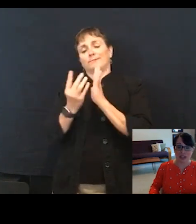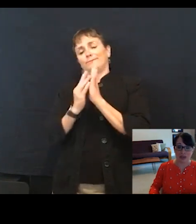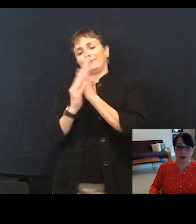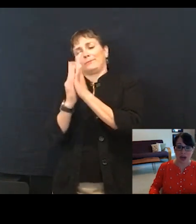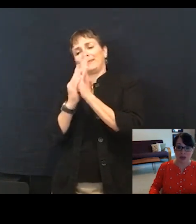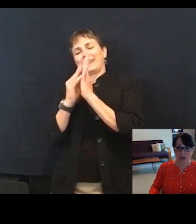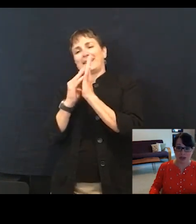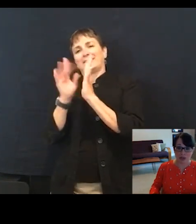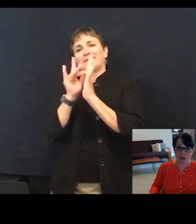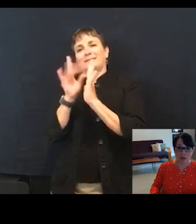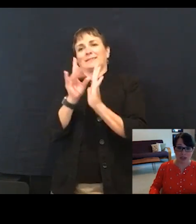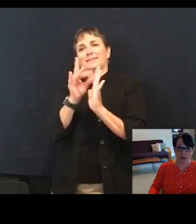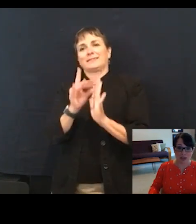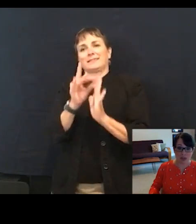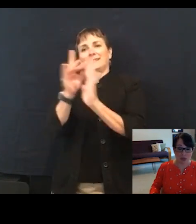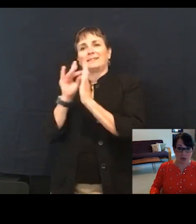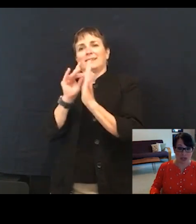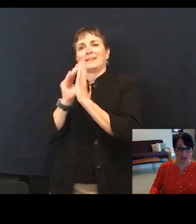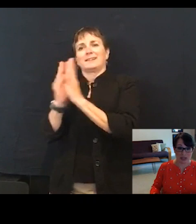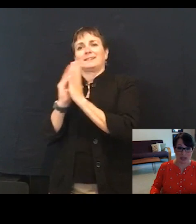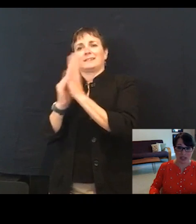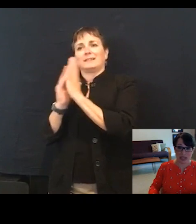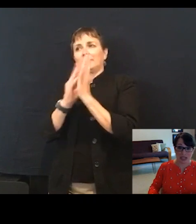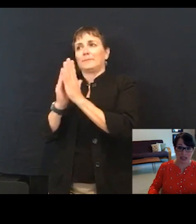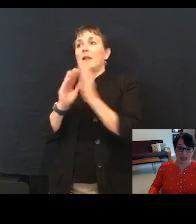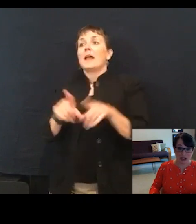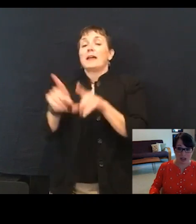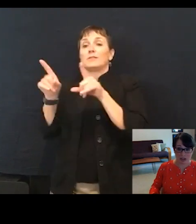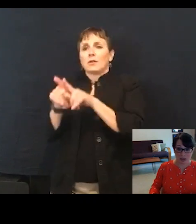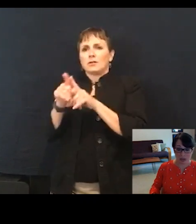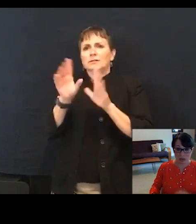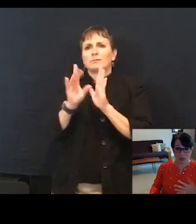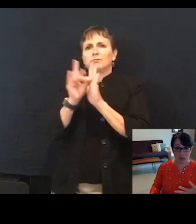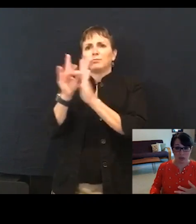and then grabbing onto a bunch of other proteins in that area, which were referred